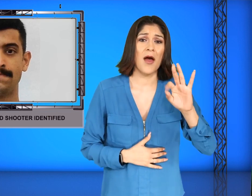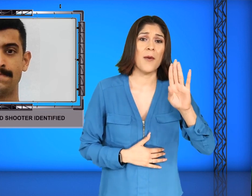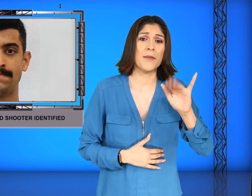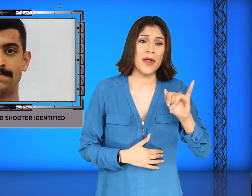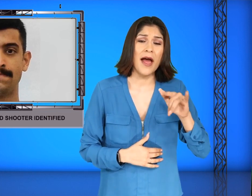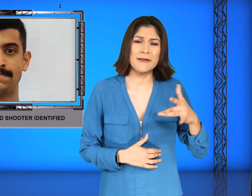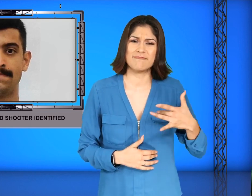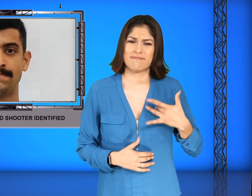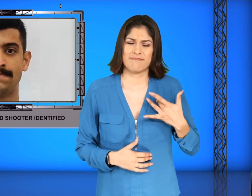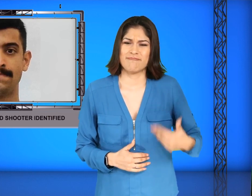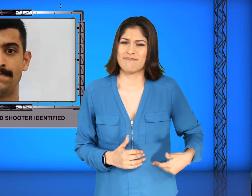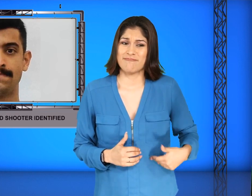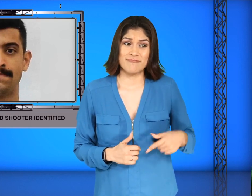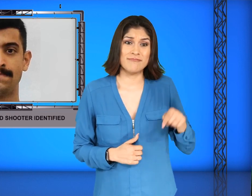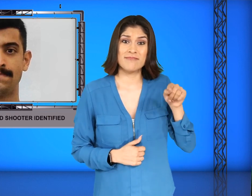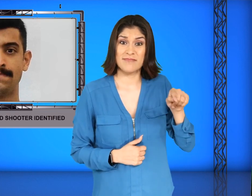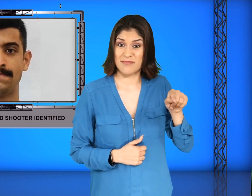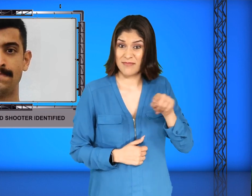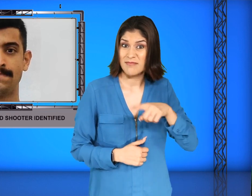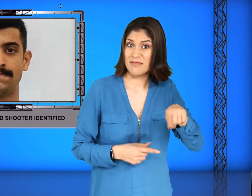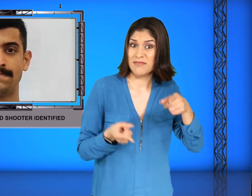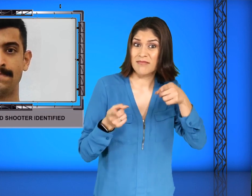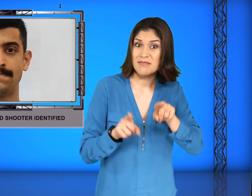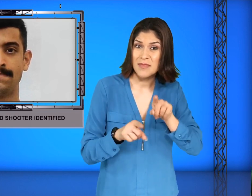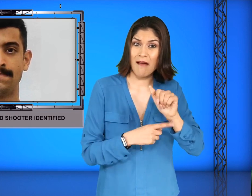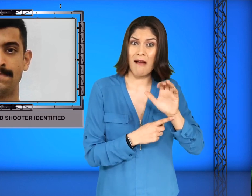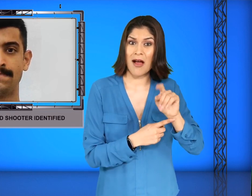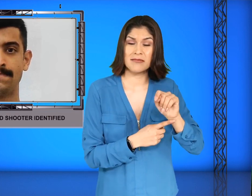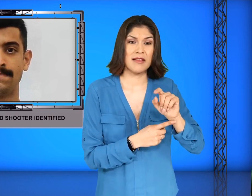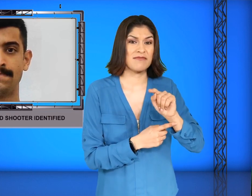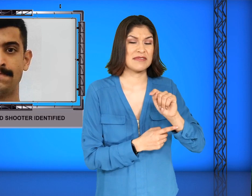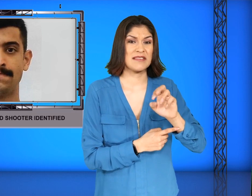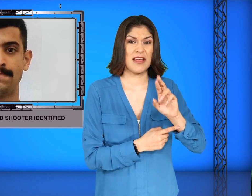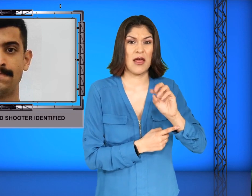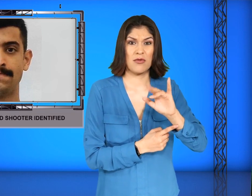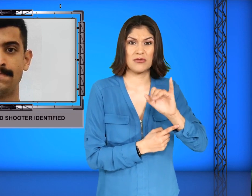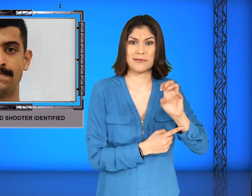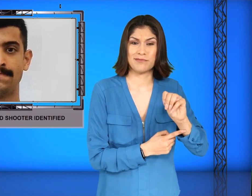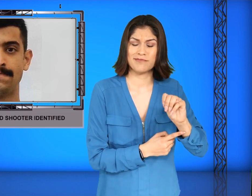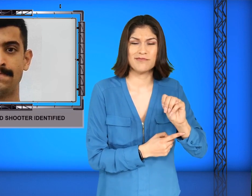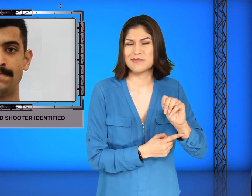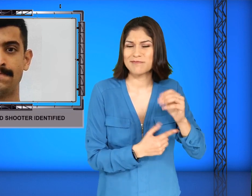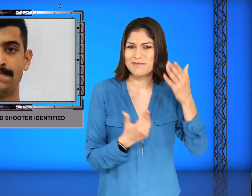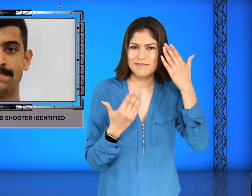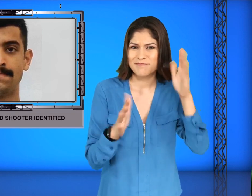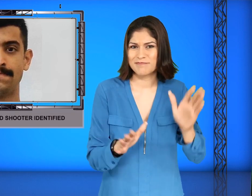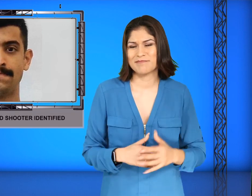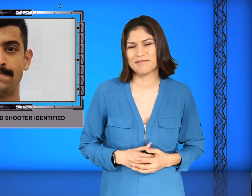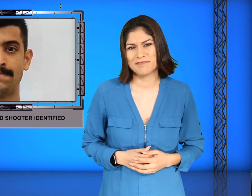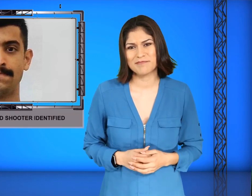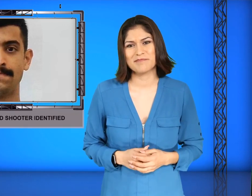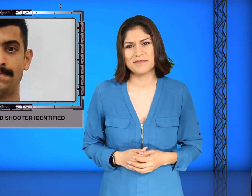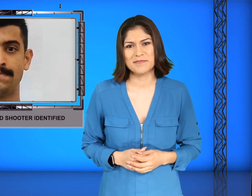The FBI has not deemed the attack an acts of terrorism.